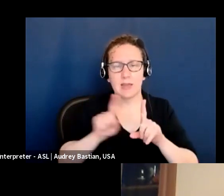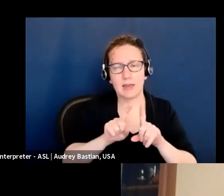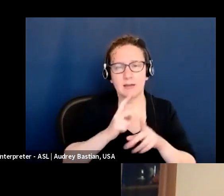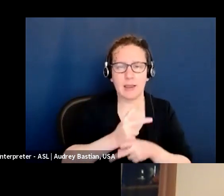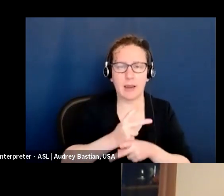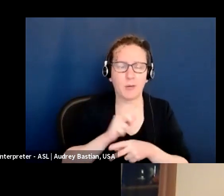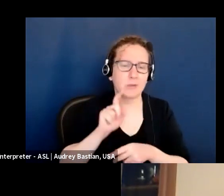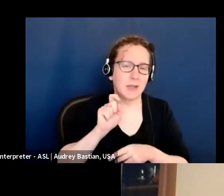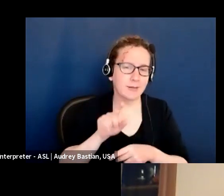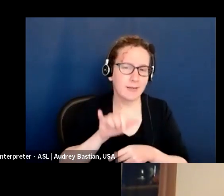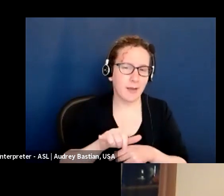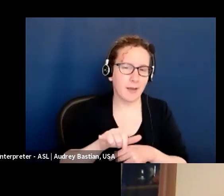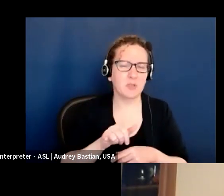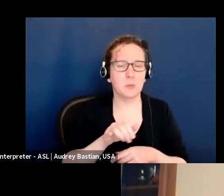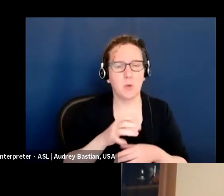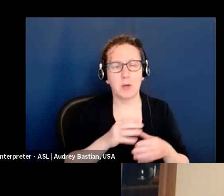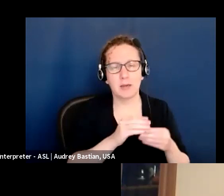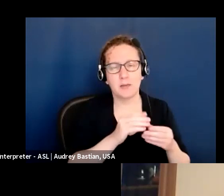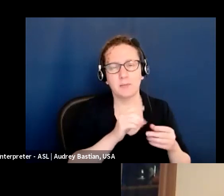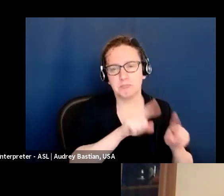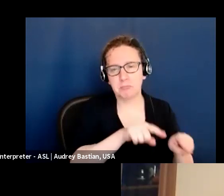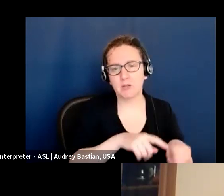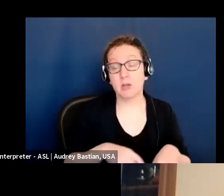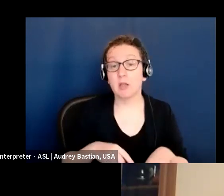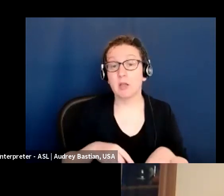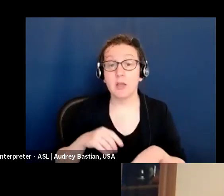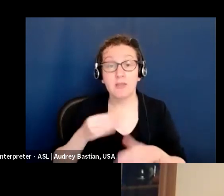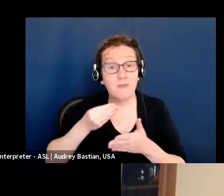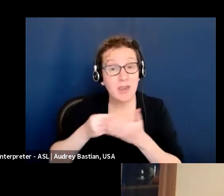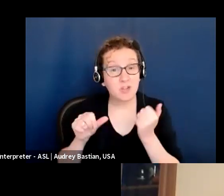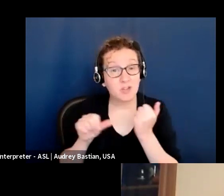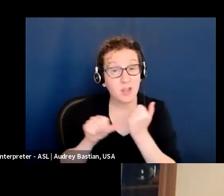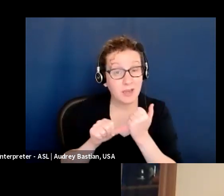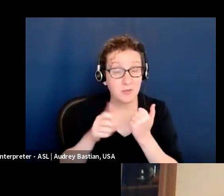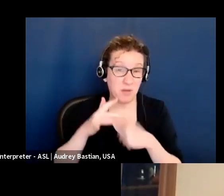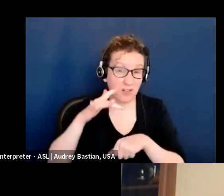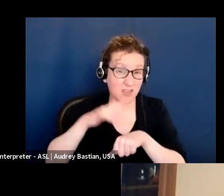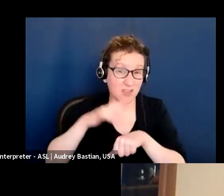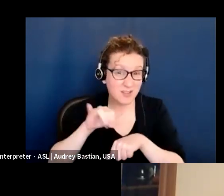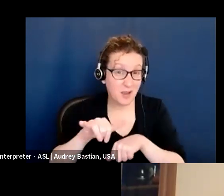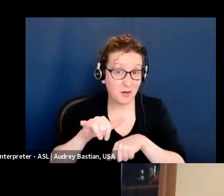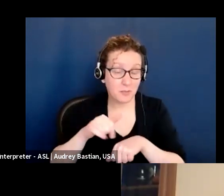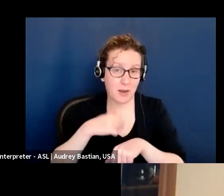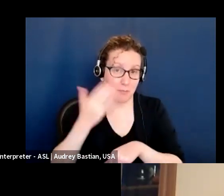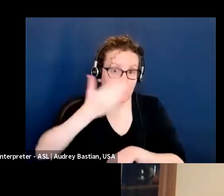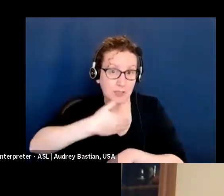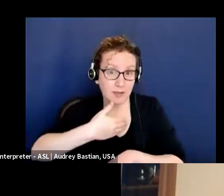And then I guess the financial aid part. I might have missed it. But if you can speak to that